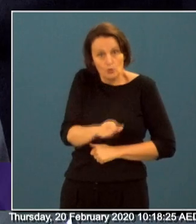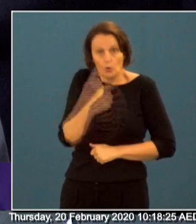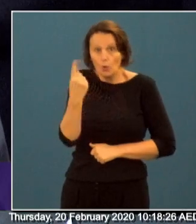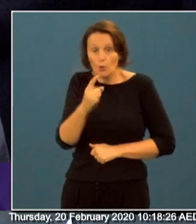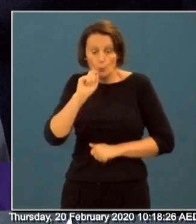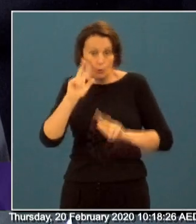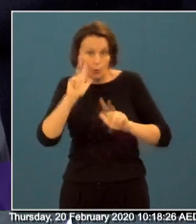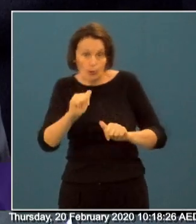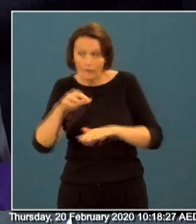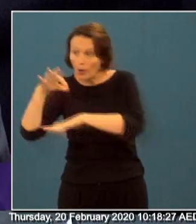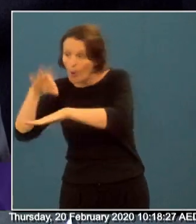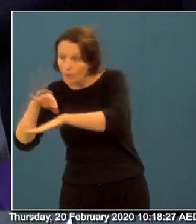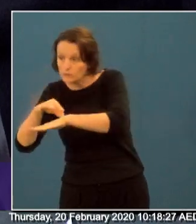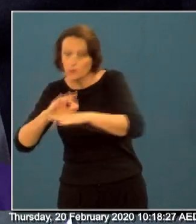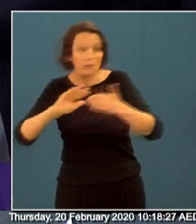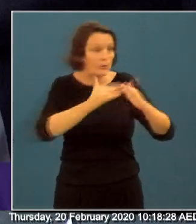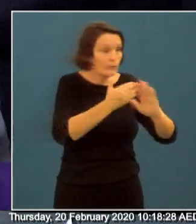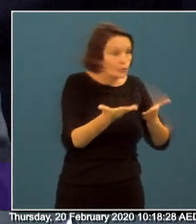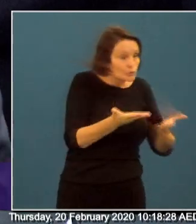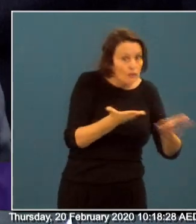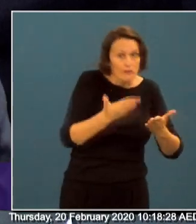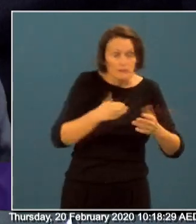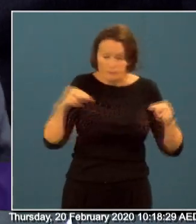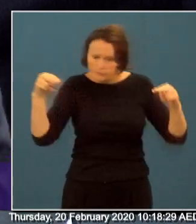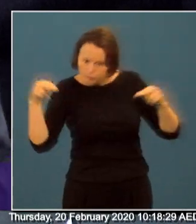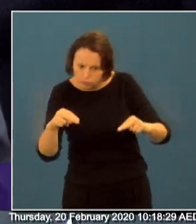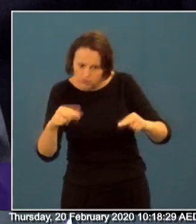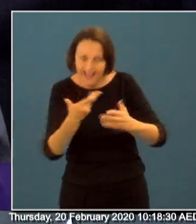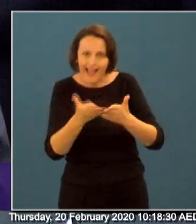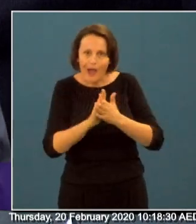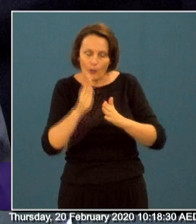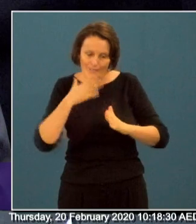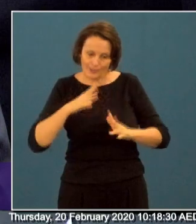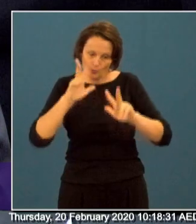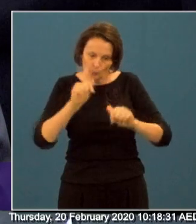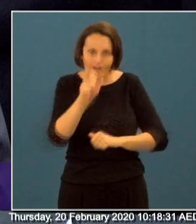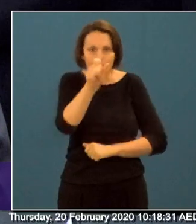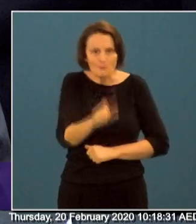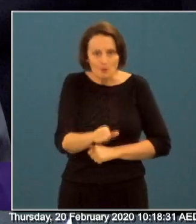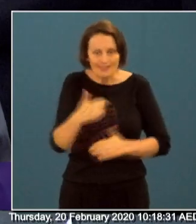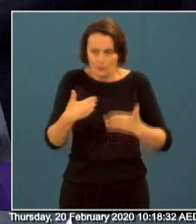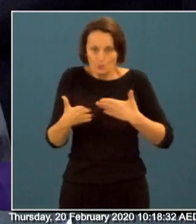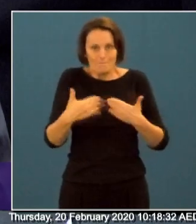And I might say that's amplified if you're considering how to manage care